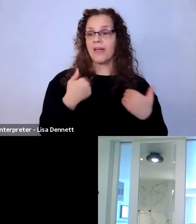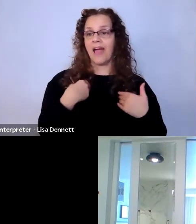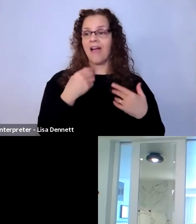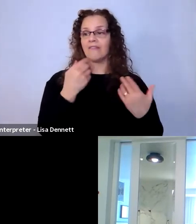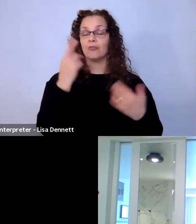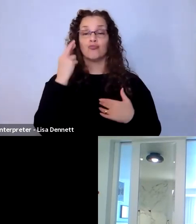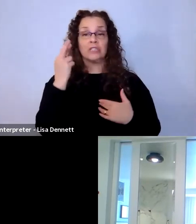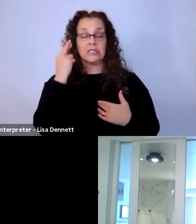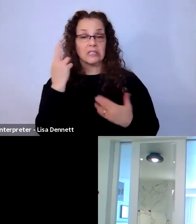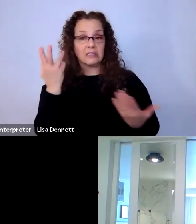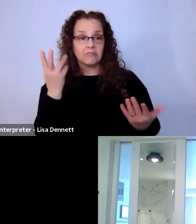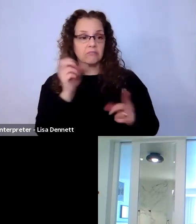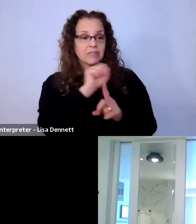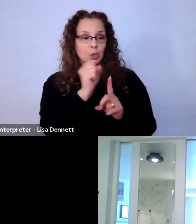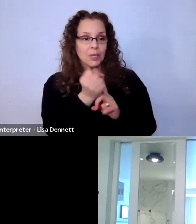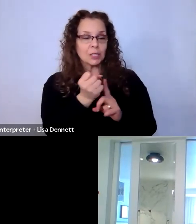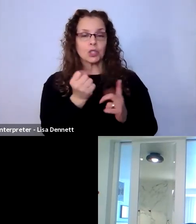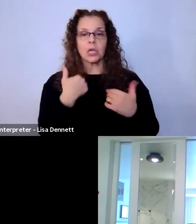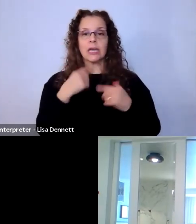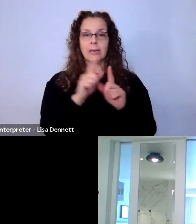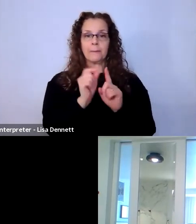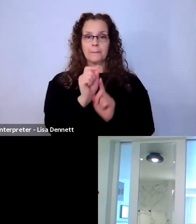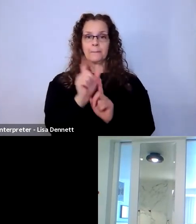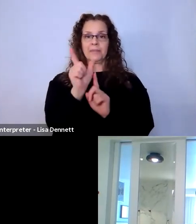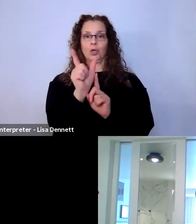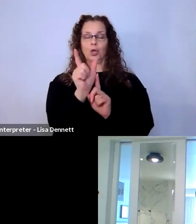why they want to enlarge the font size, they might just be getting old